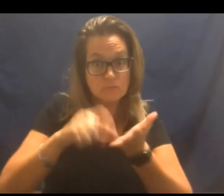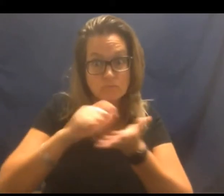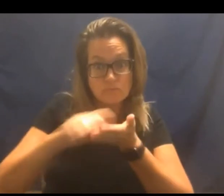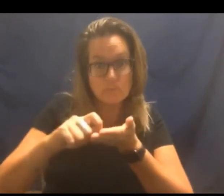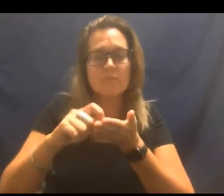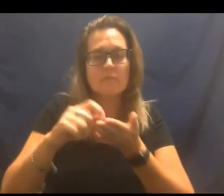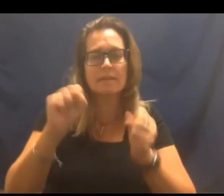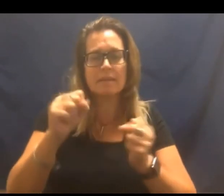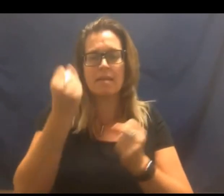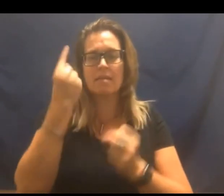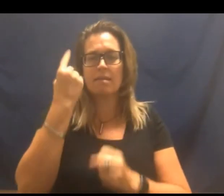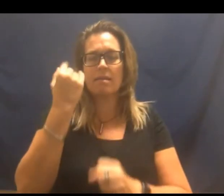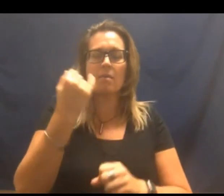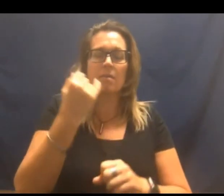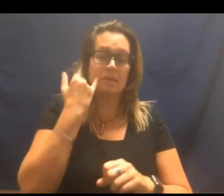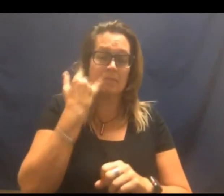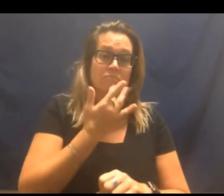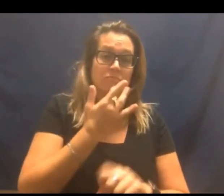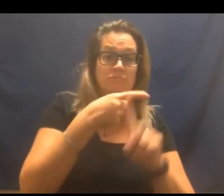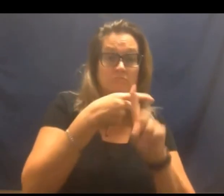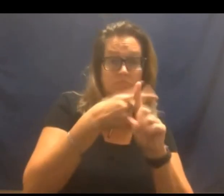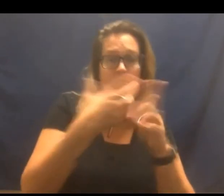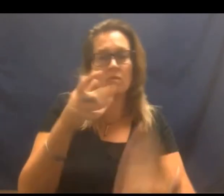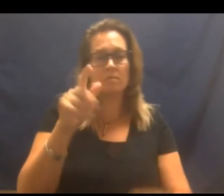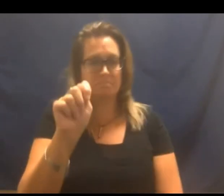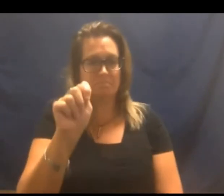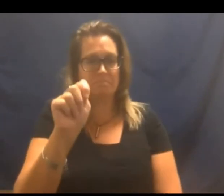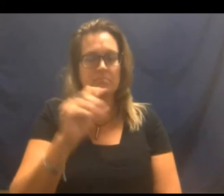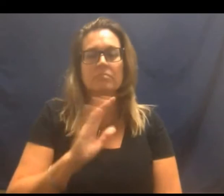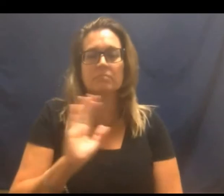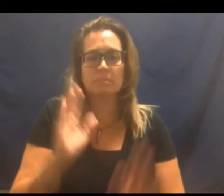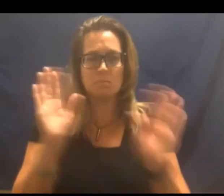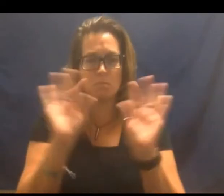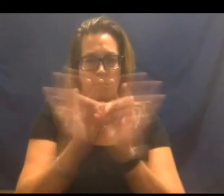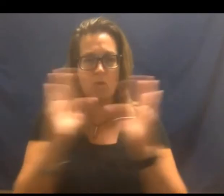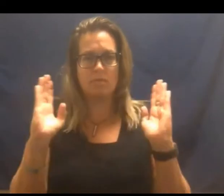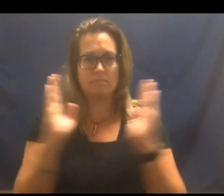about linguistics you would understand using the T handshape for +, just pay